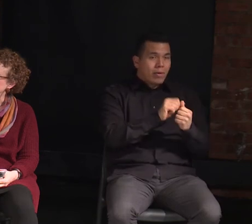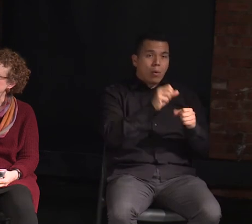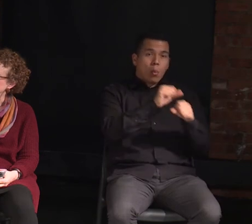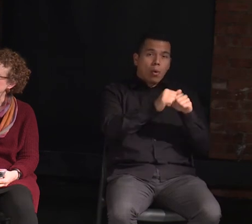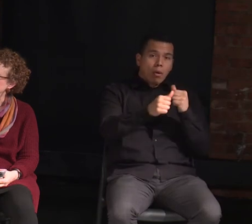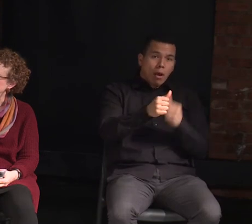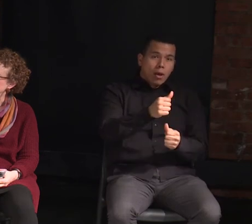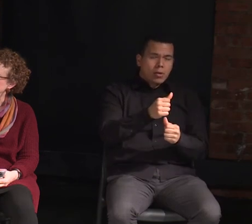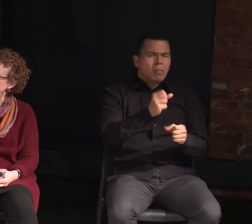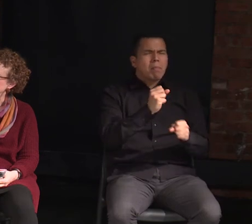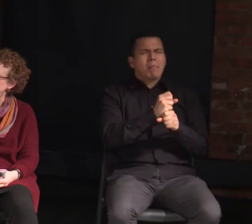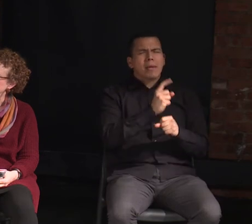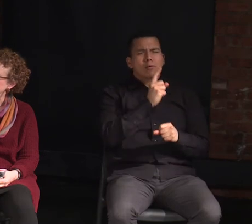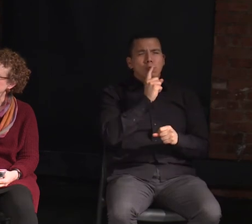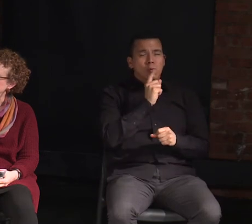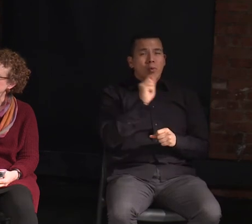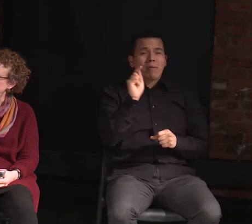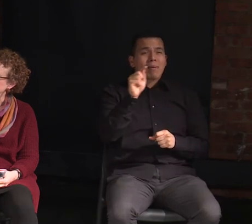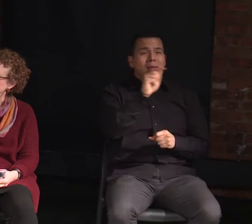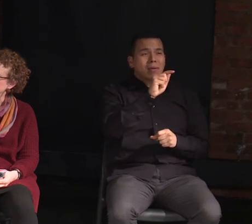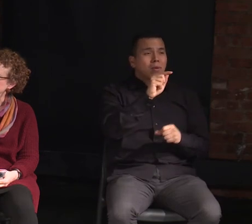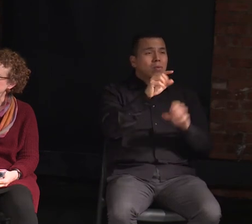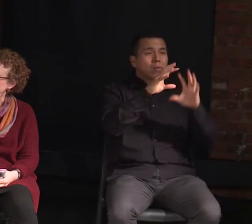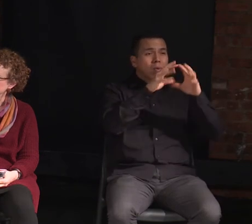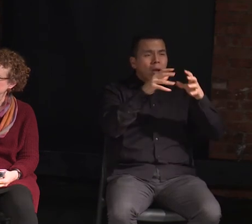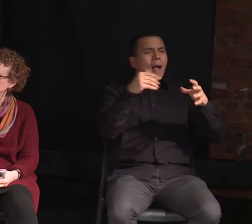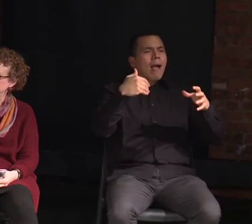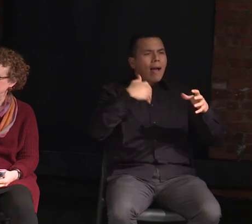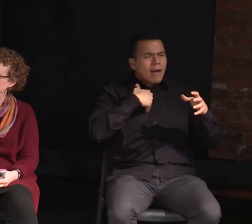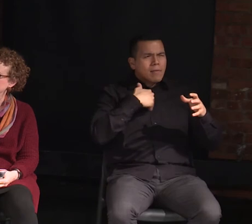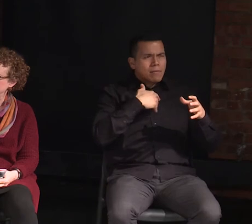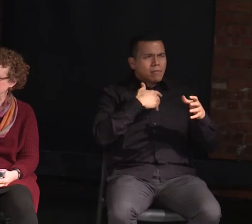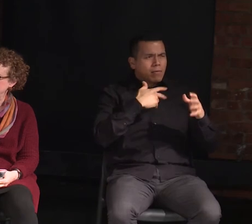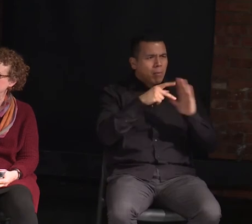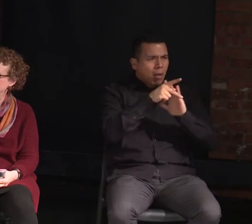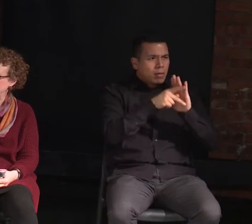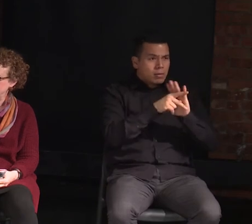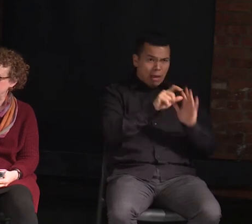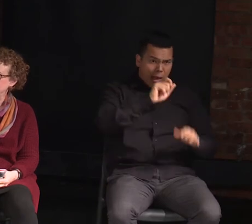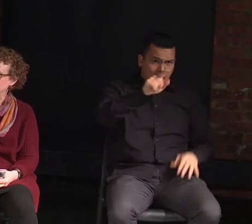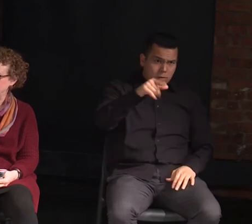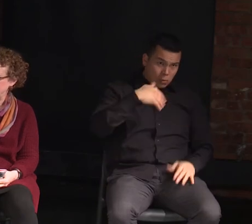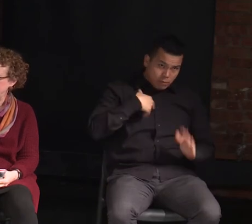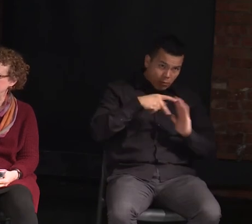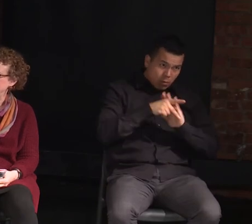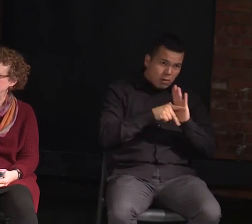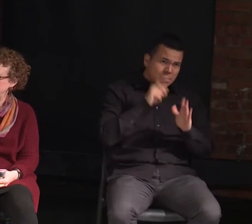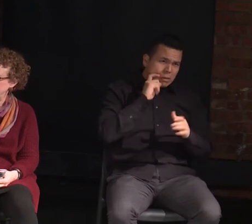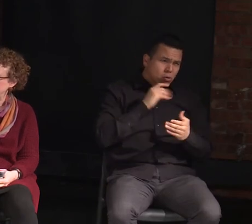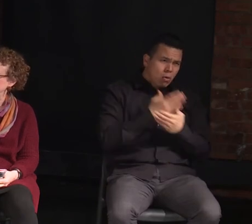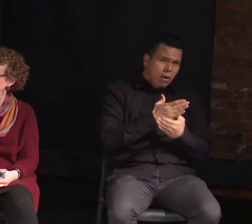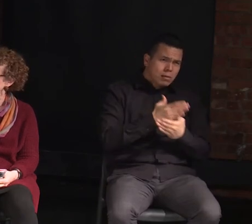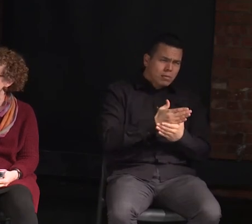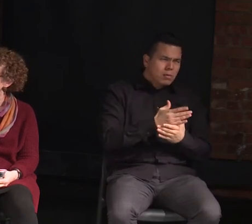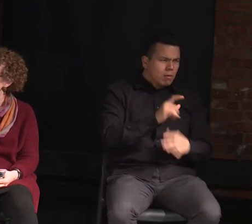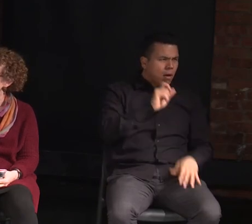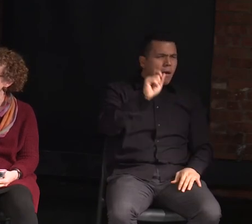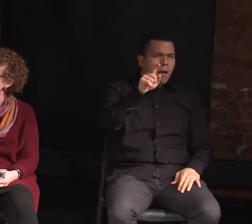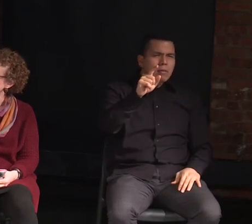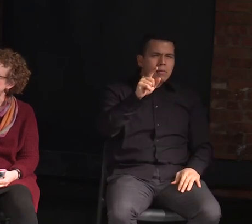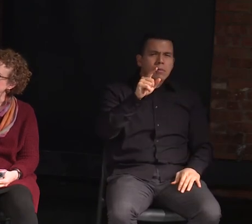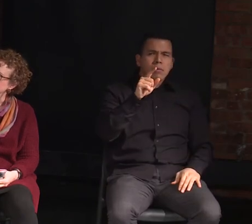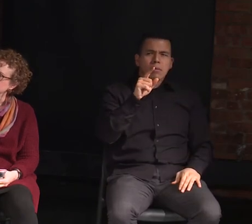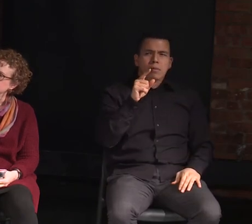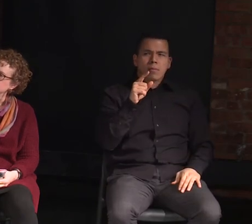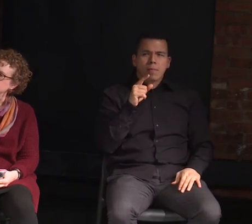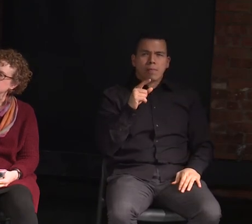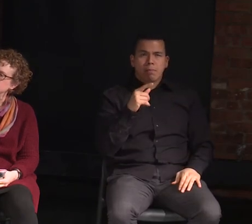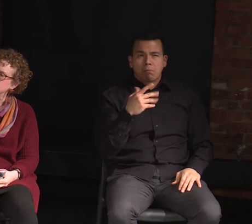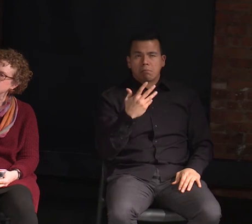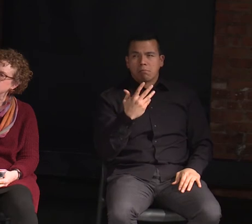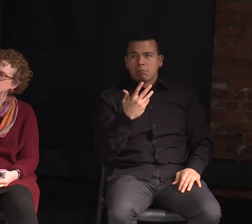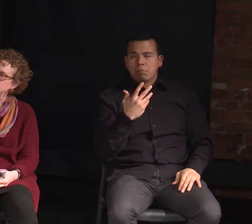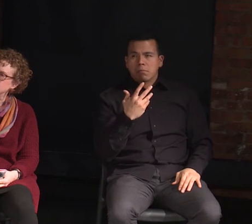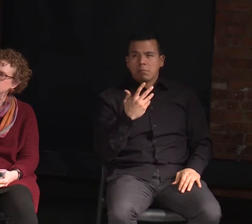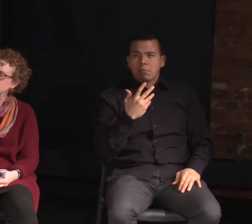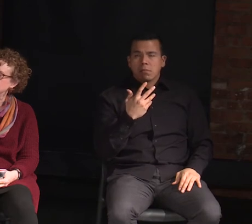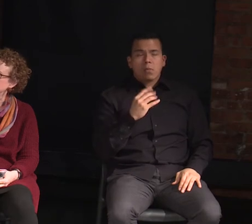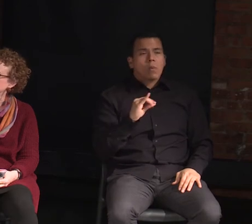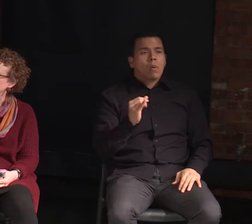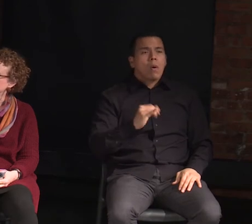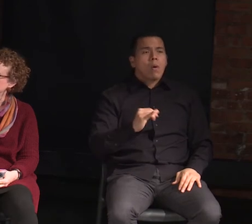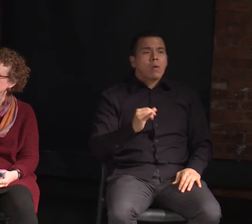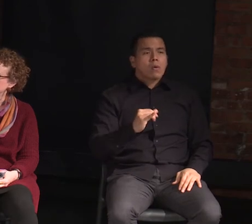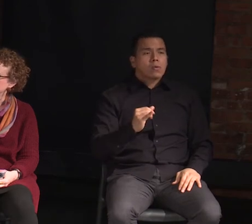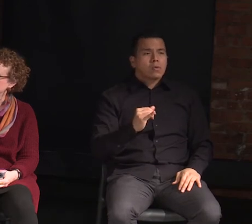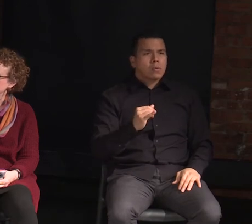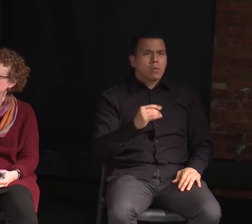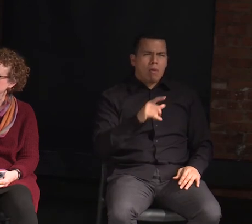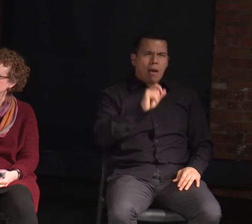Ask, do they have a policy on sexual harassment, is there a way for you to file a claim?